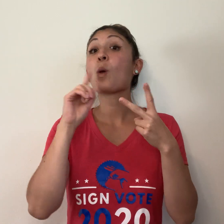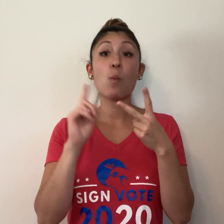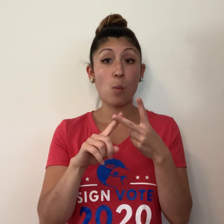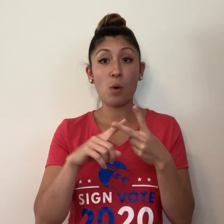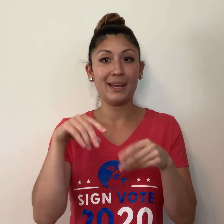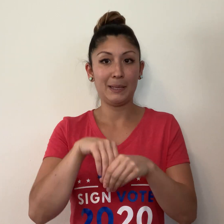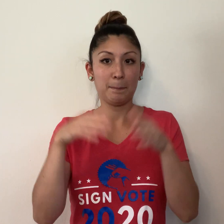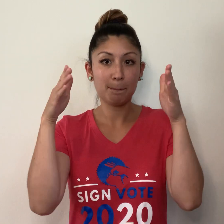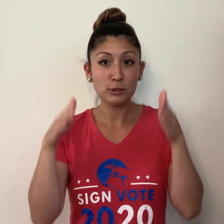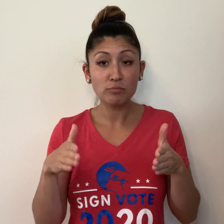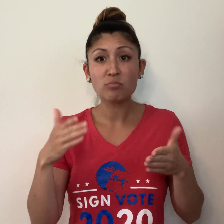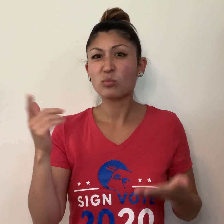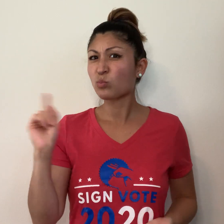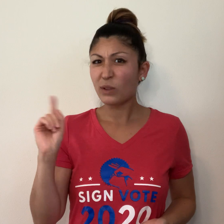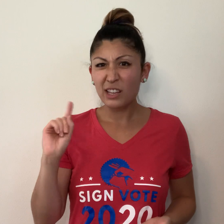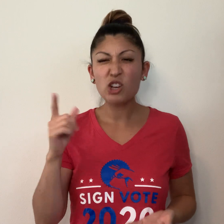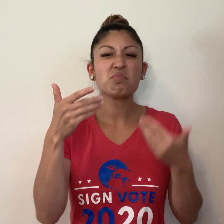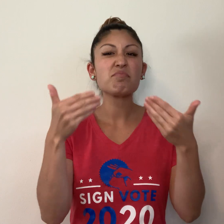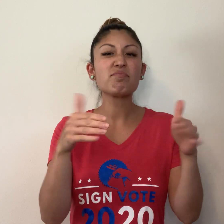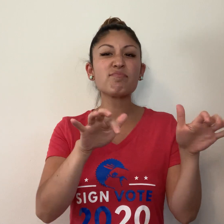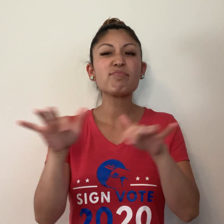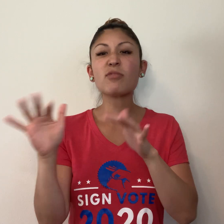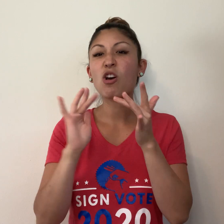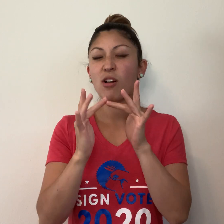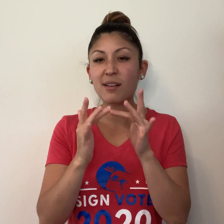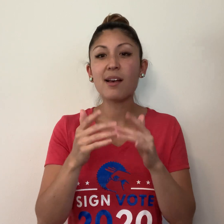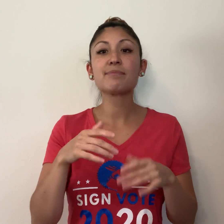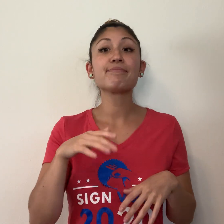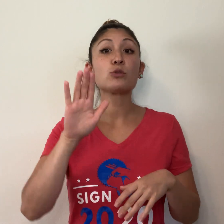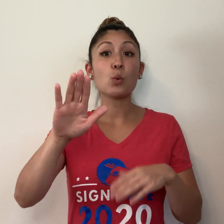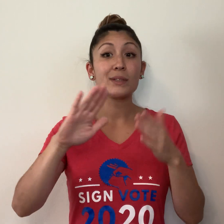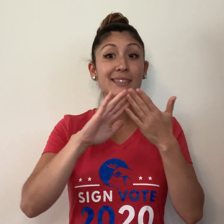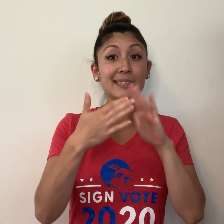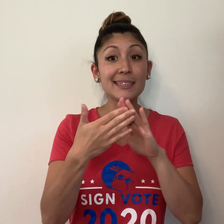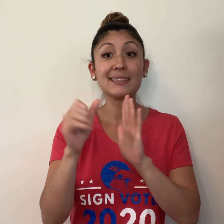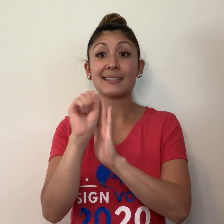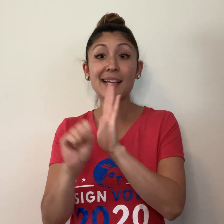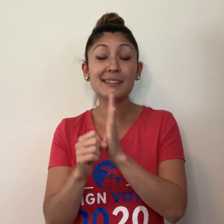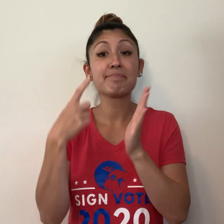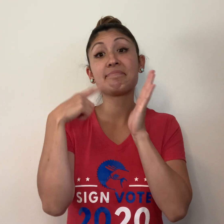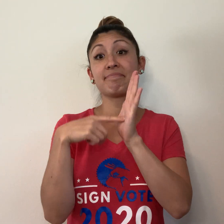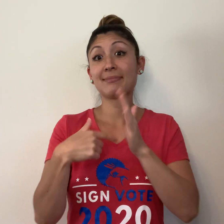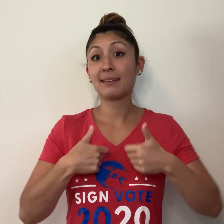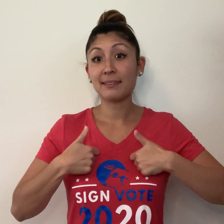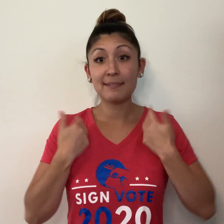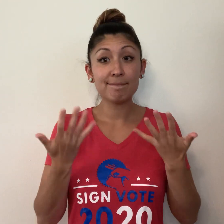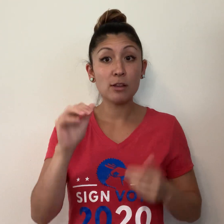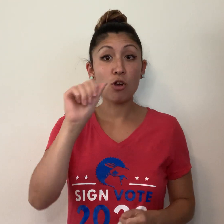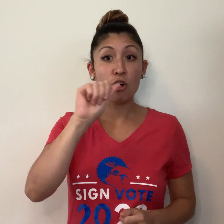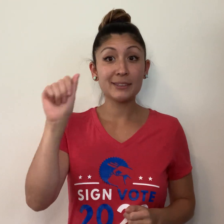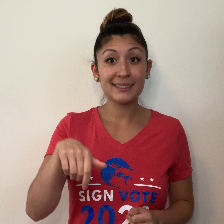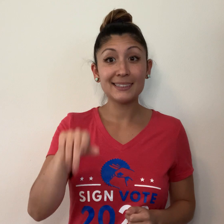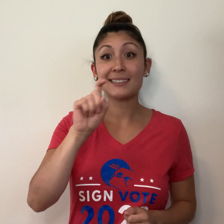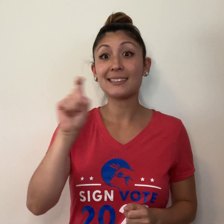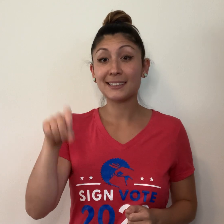The second way is in person. Where? Search on the internet and type your city, state, and board of election. For example, I live in Austin, Texas.